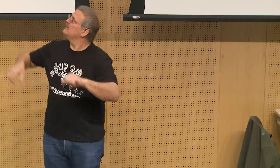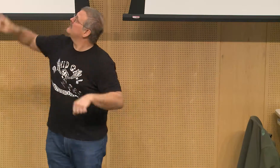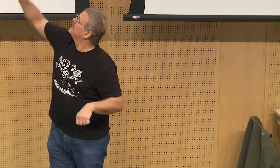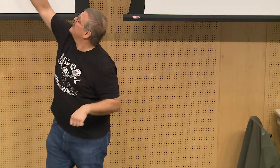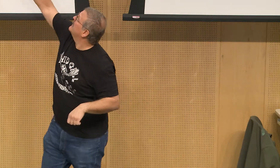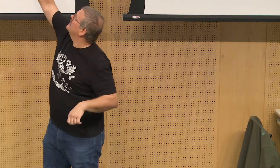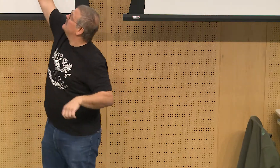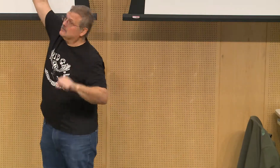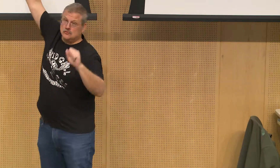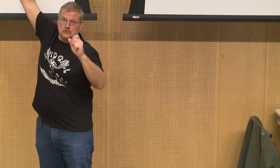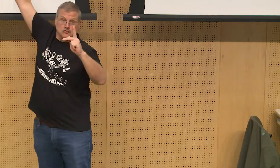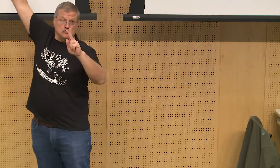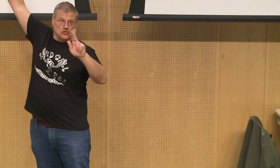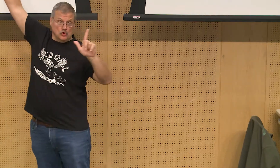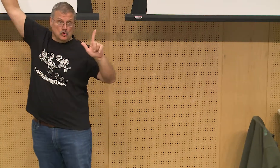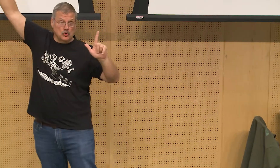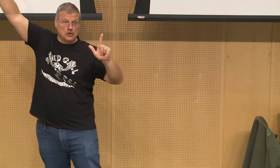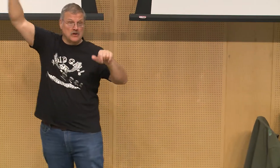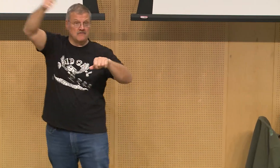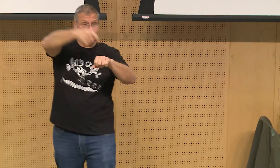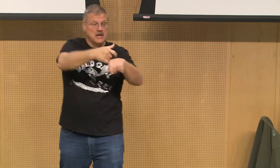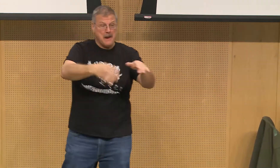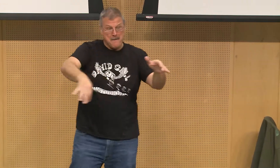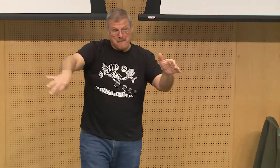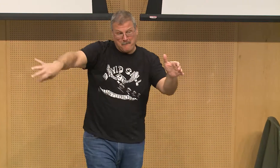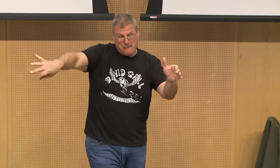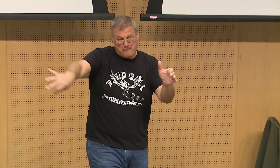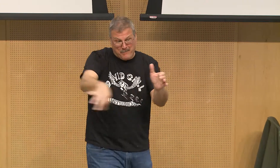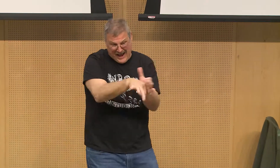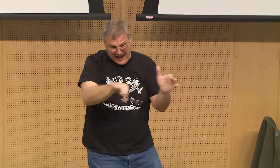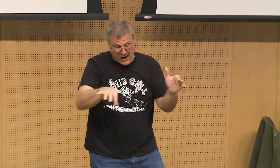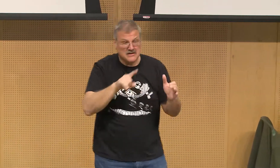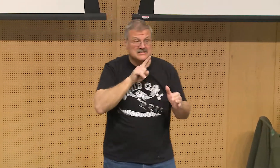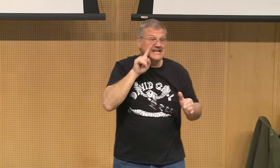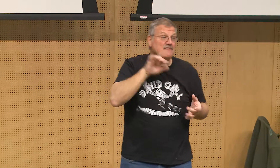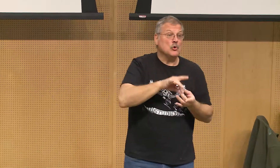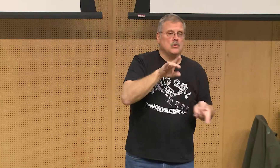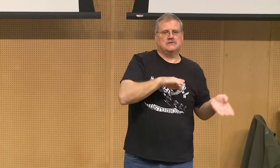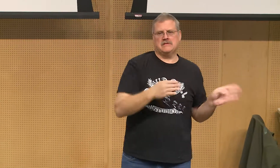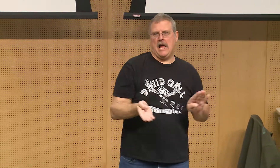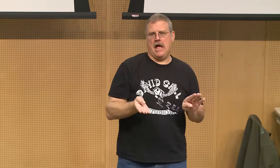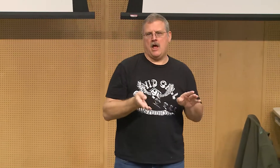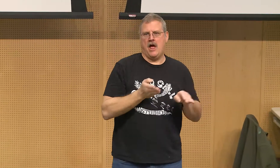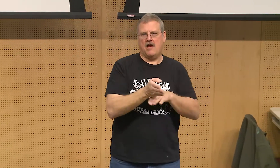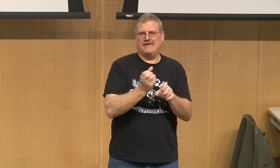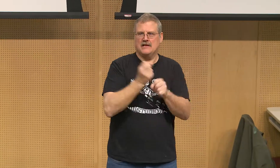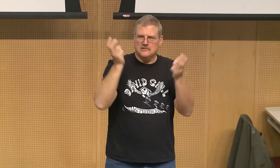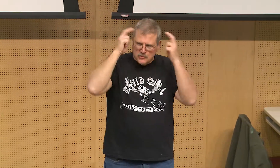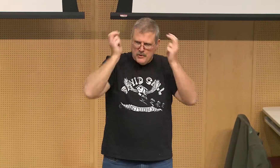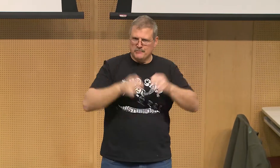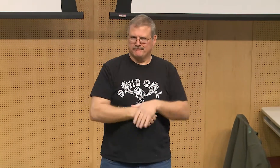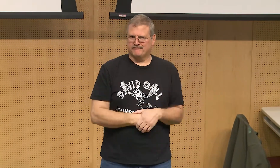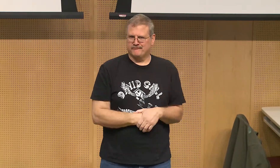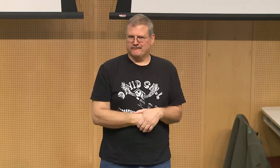and have that huge bell, it's the toning of the death bell of the Deaf community